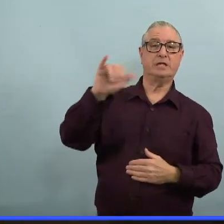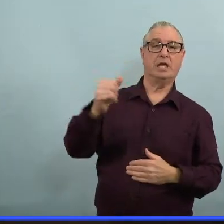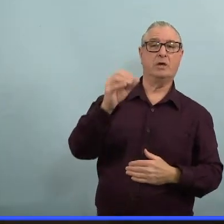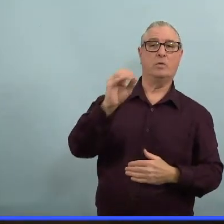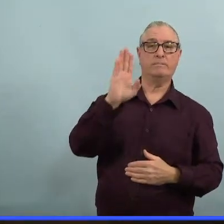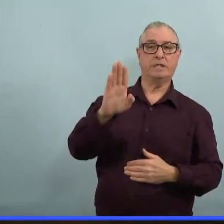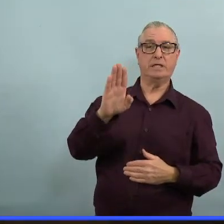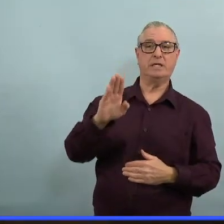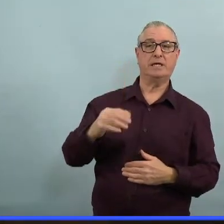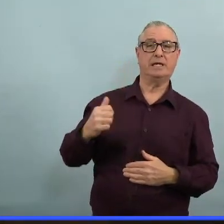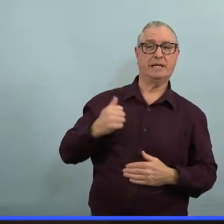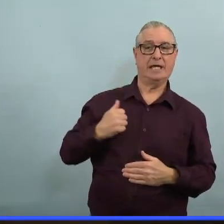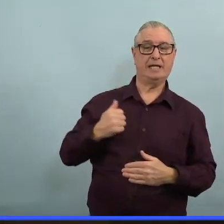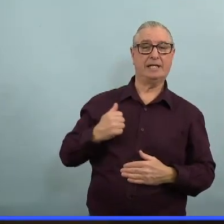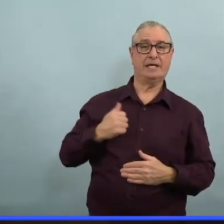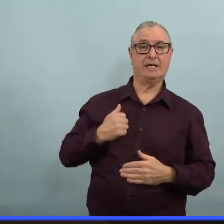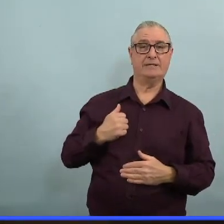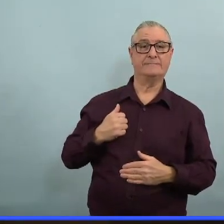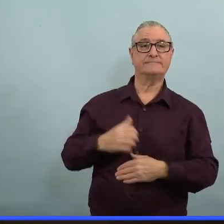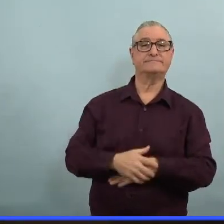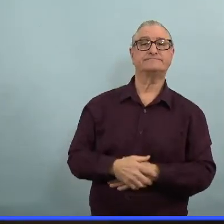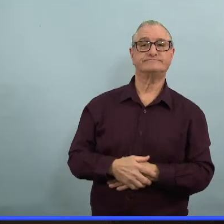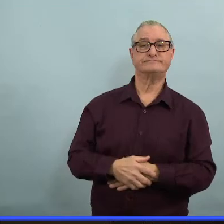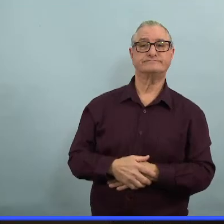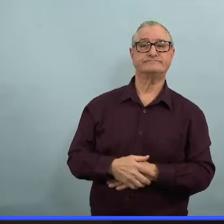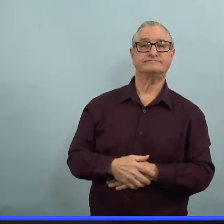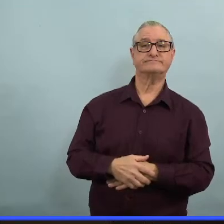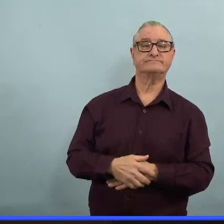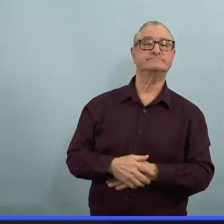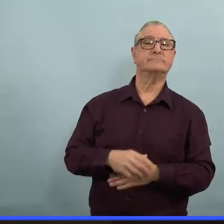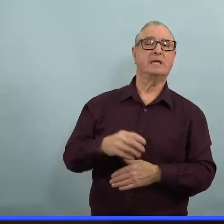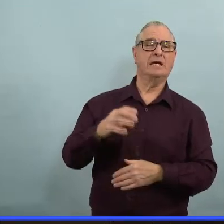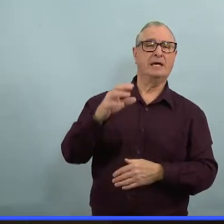yes good afternoon uh good afternoon i just want to raise a concern about the